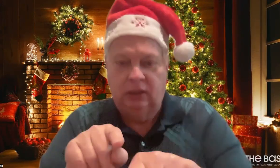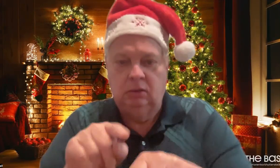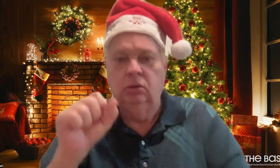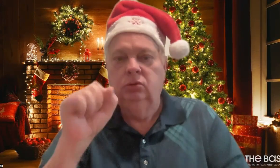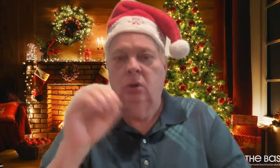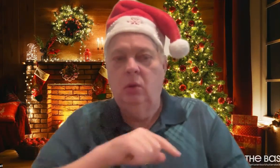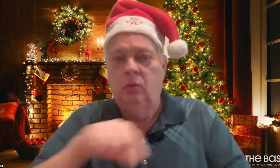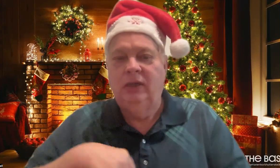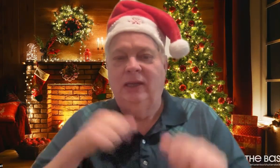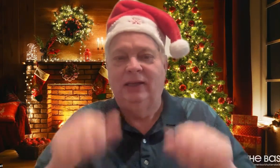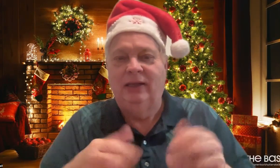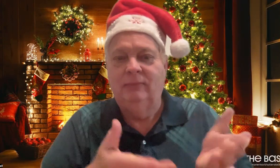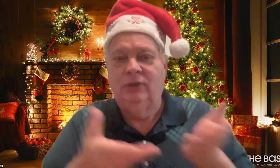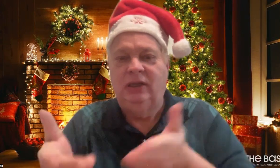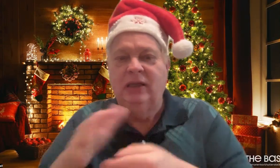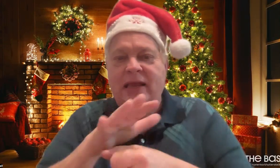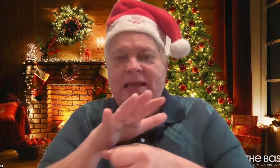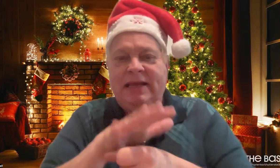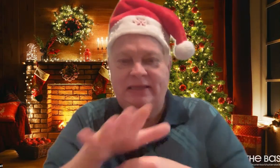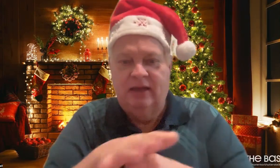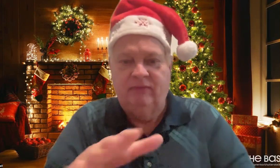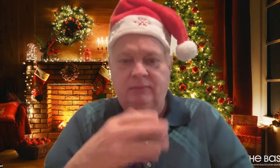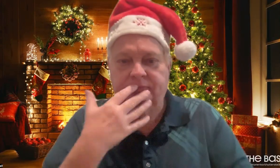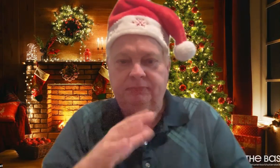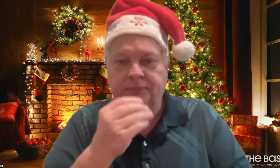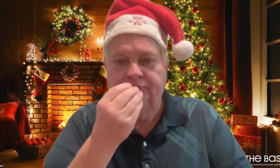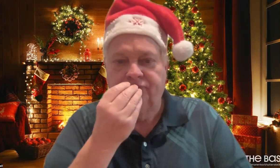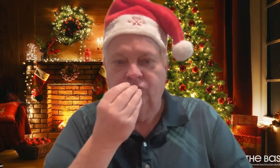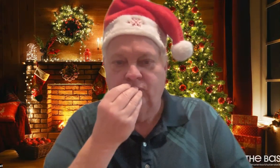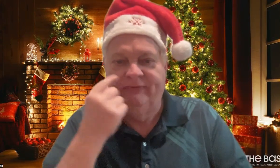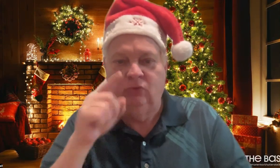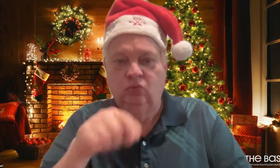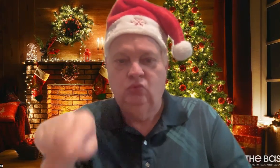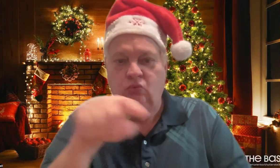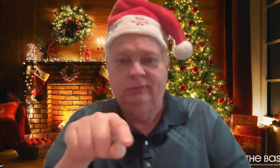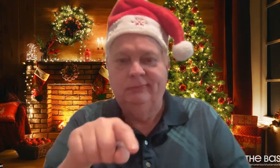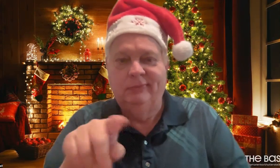so that we know we have enough food for everyone.